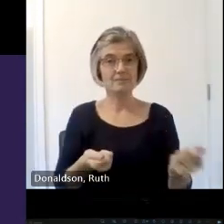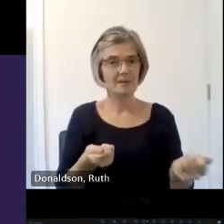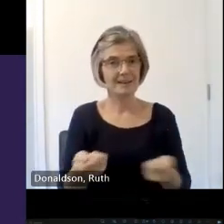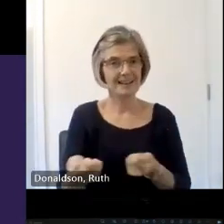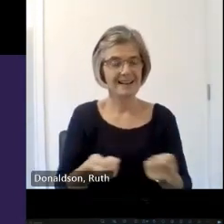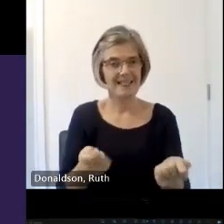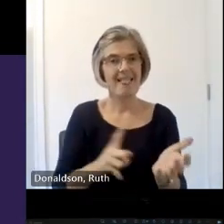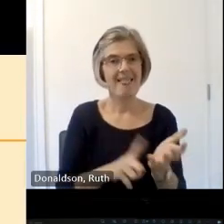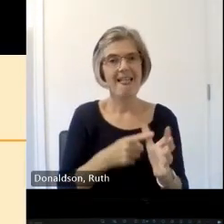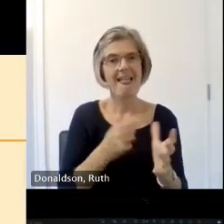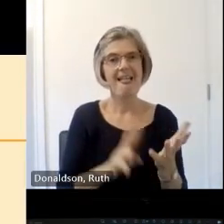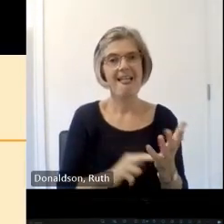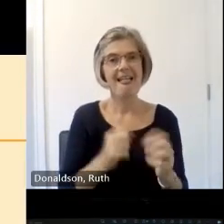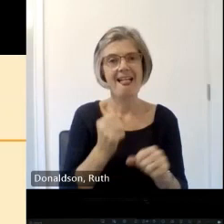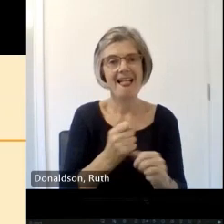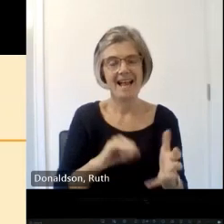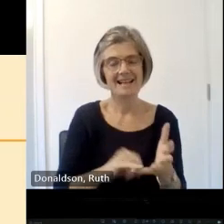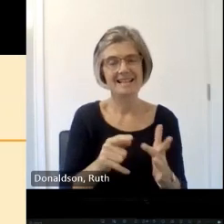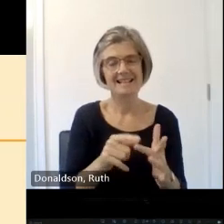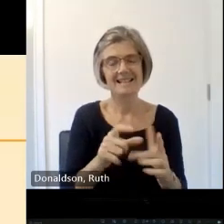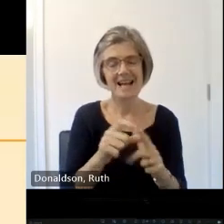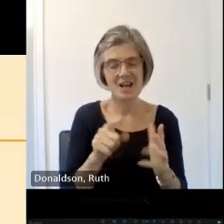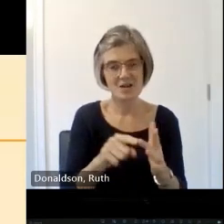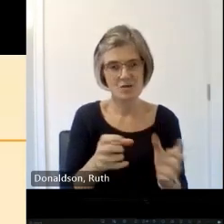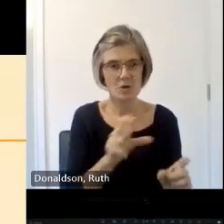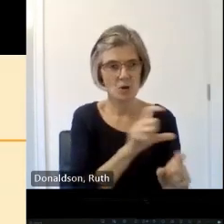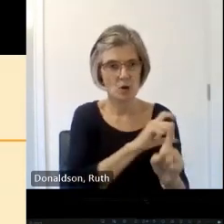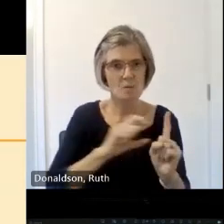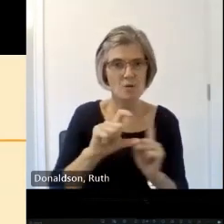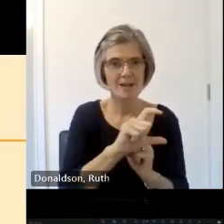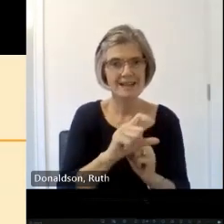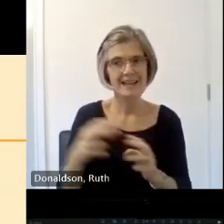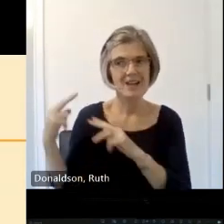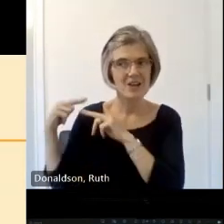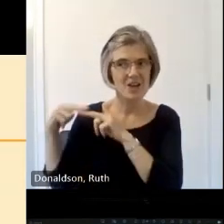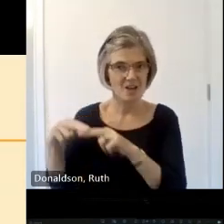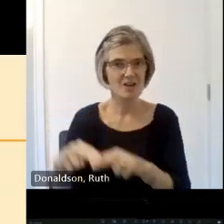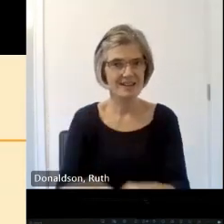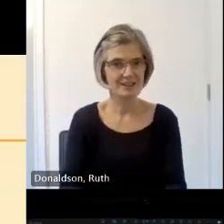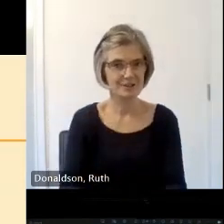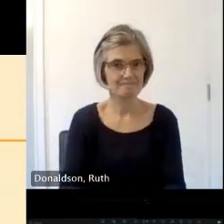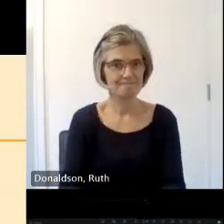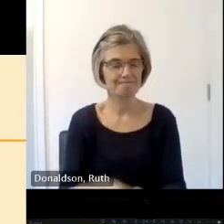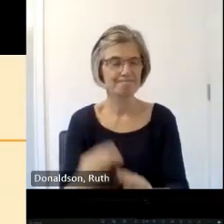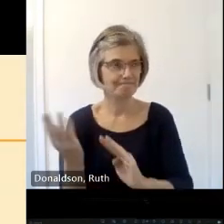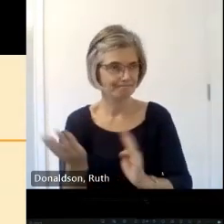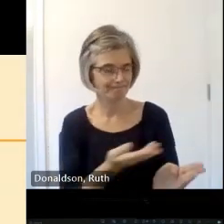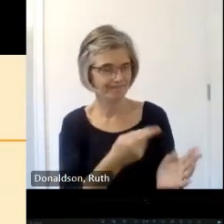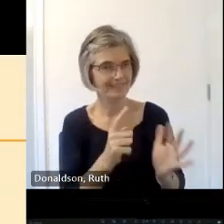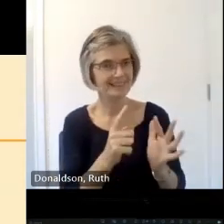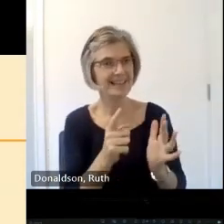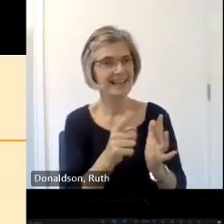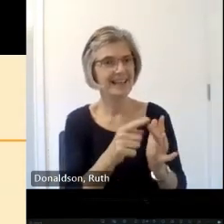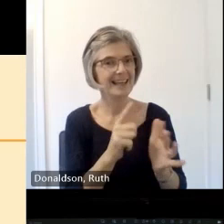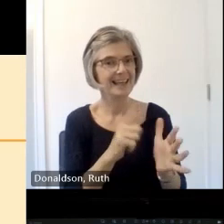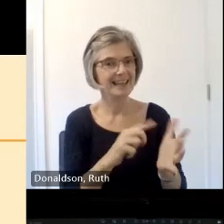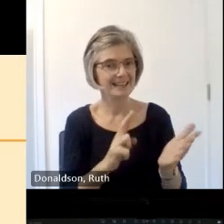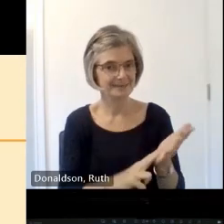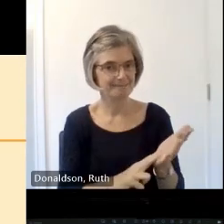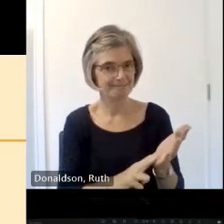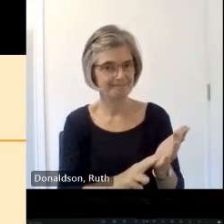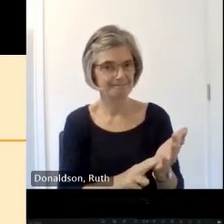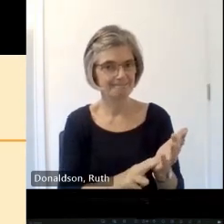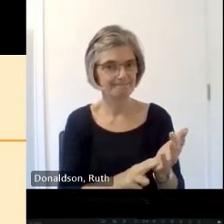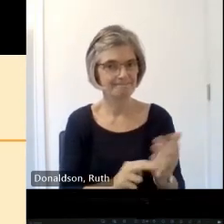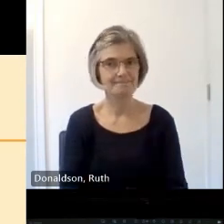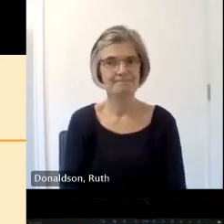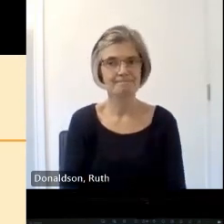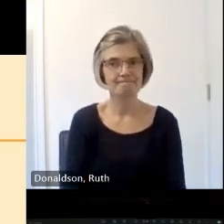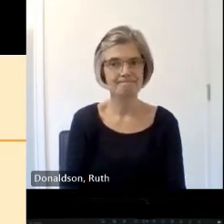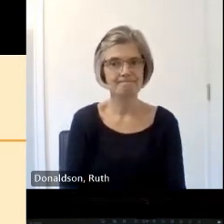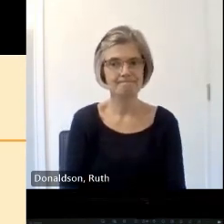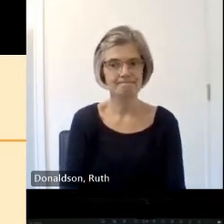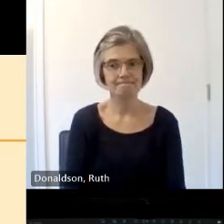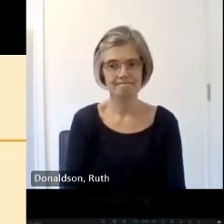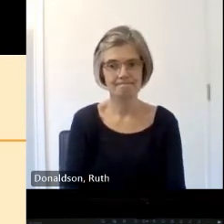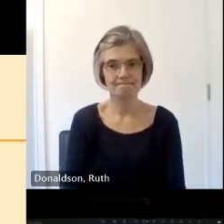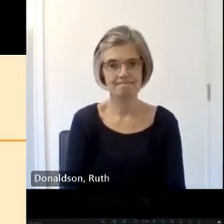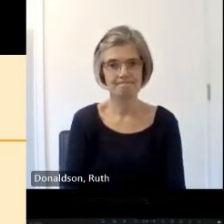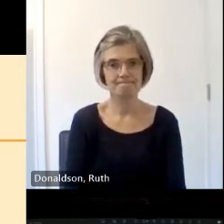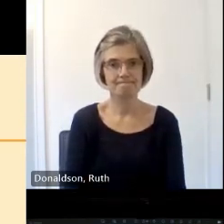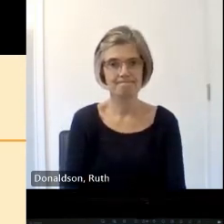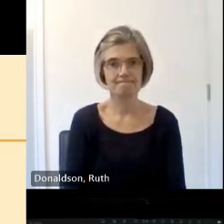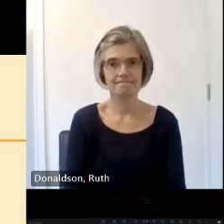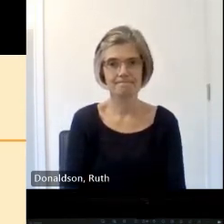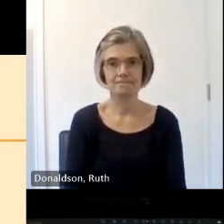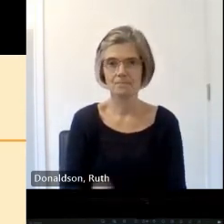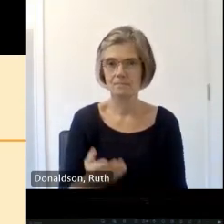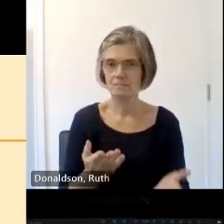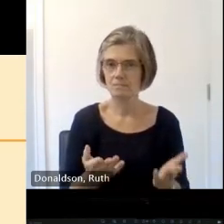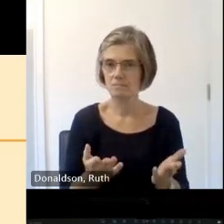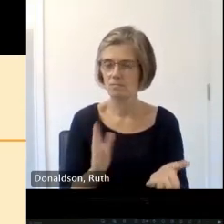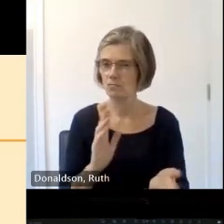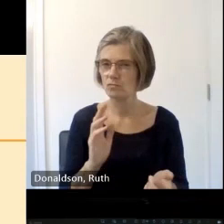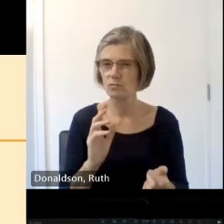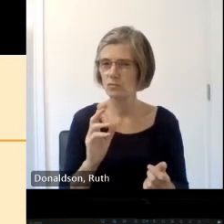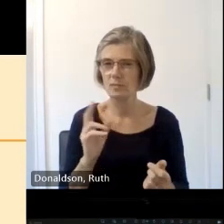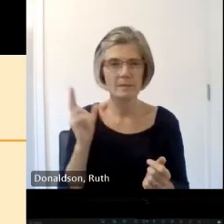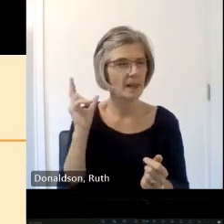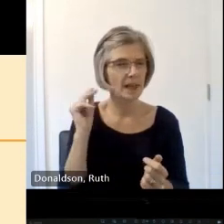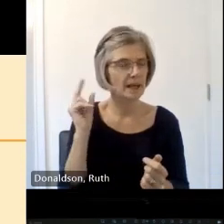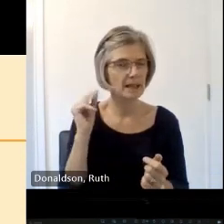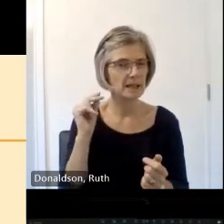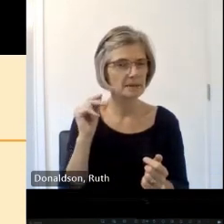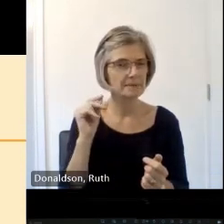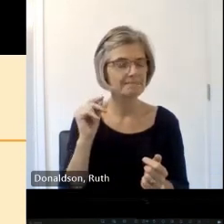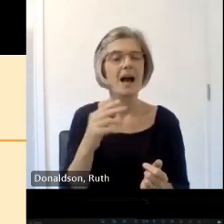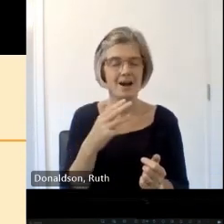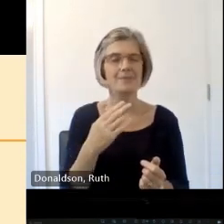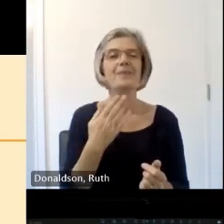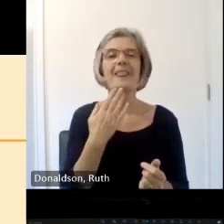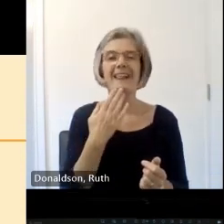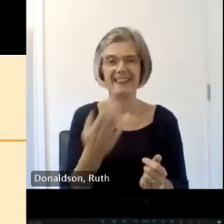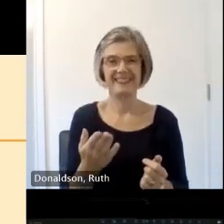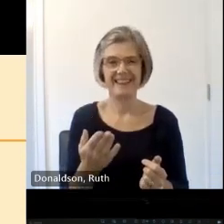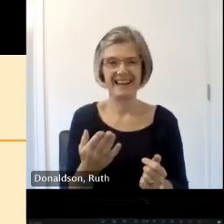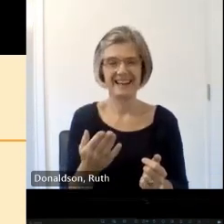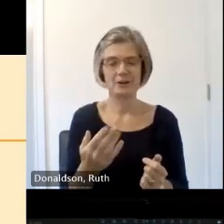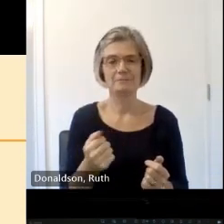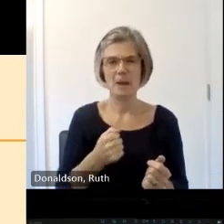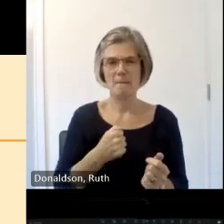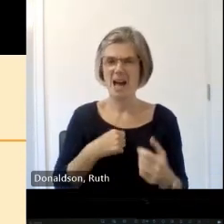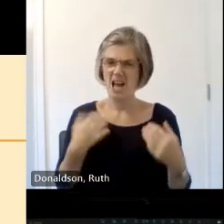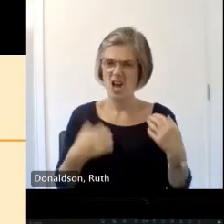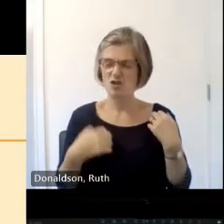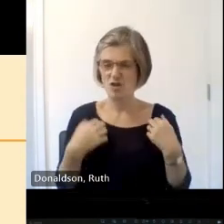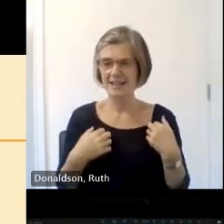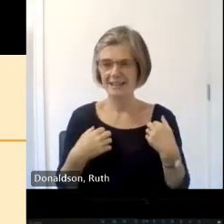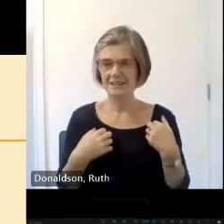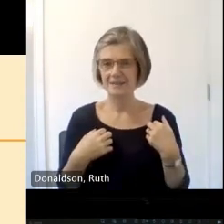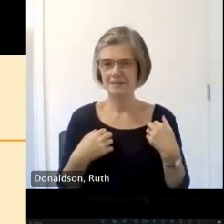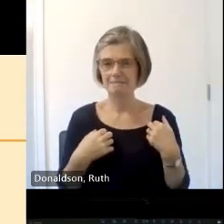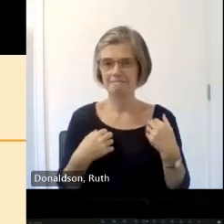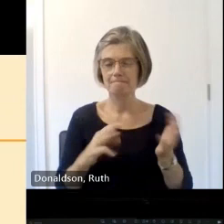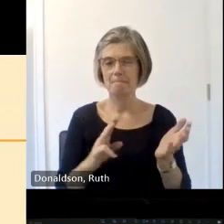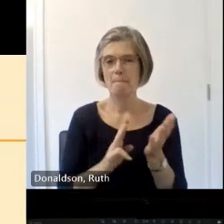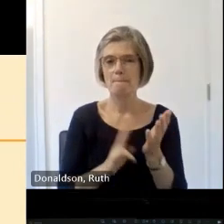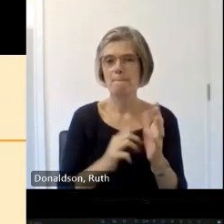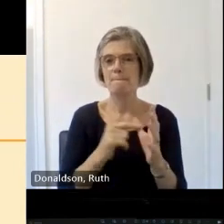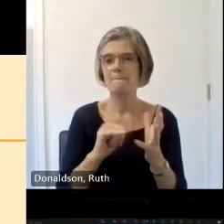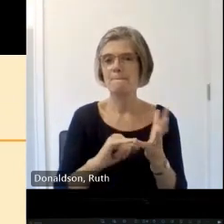Ian thank you very much um my interest in Mason's marks be began uh by accident as many of these